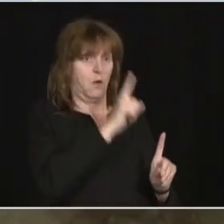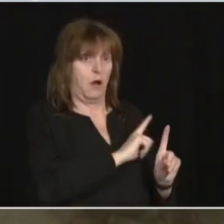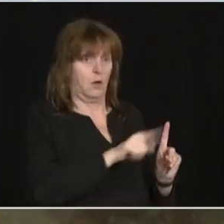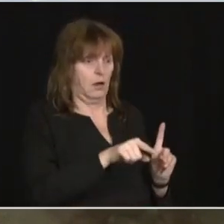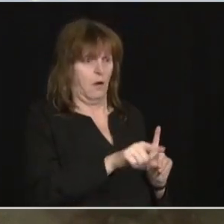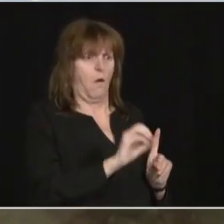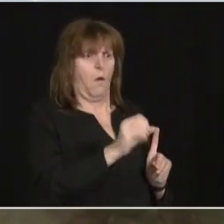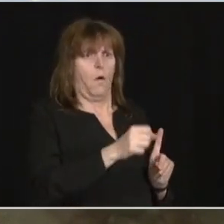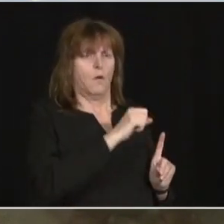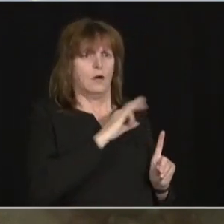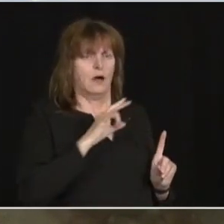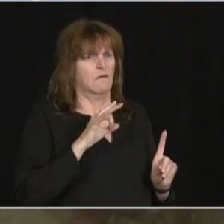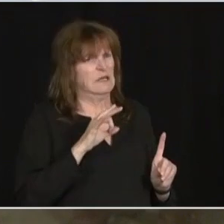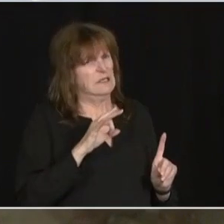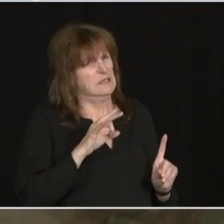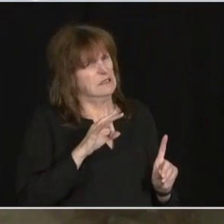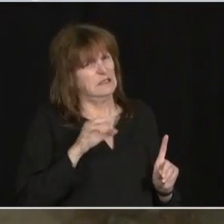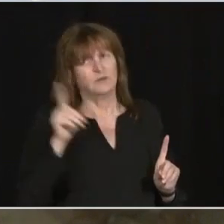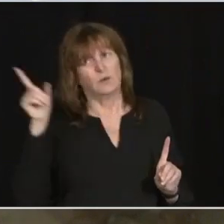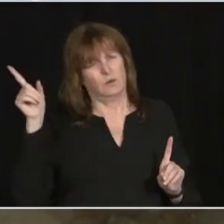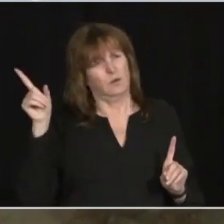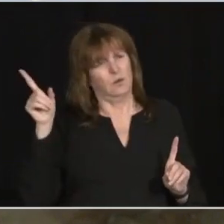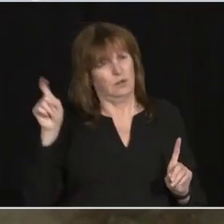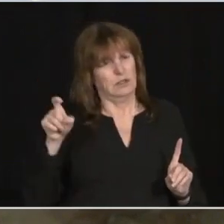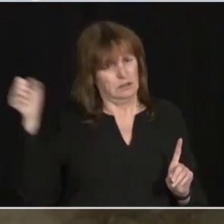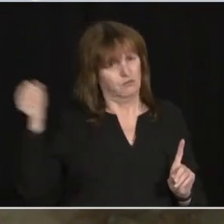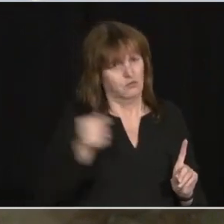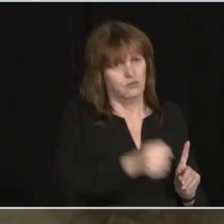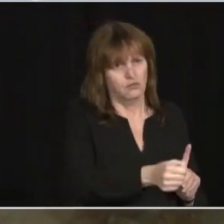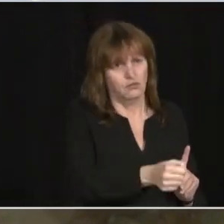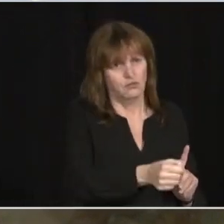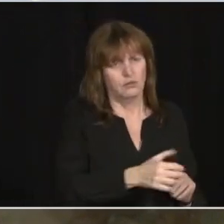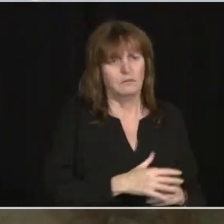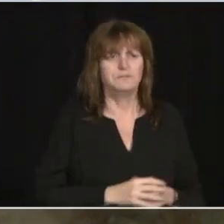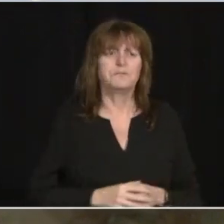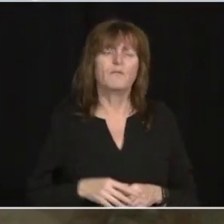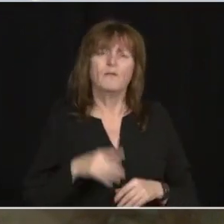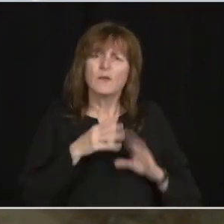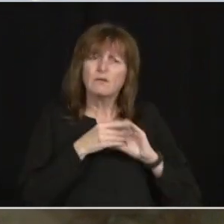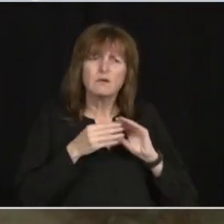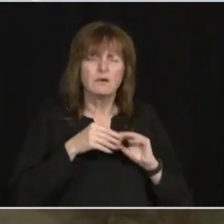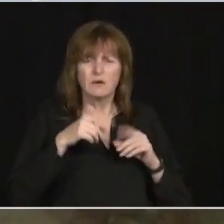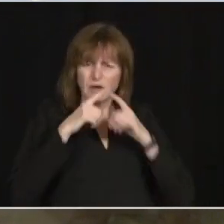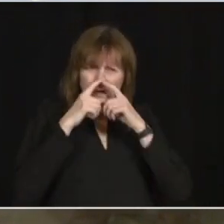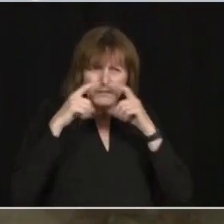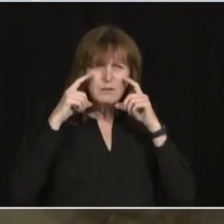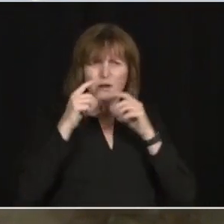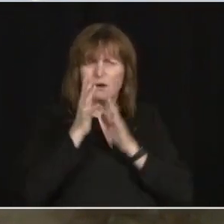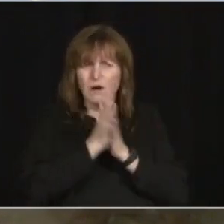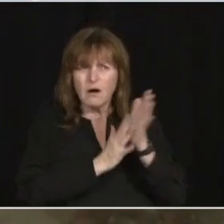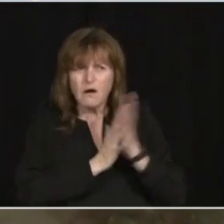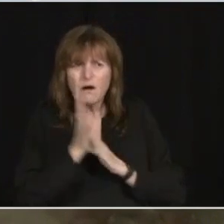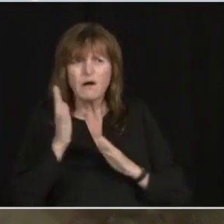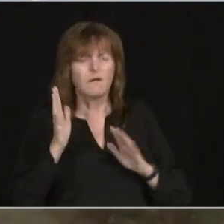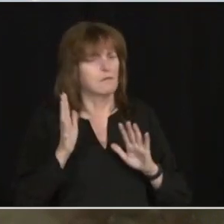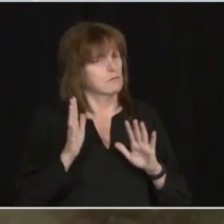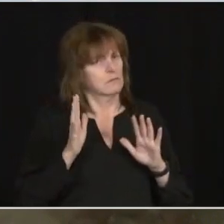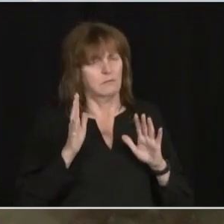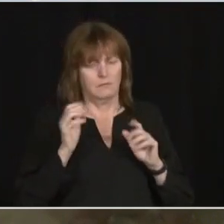need. In terms of the PPE,o the personal protective equipment and masking, the universal masking requirement went out by the